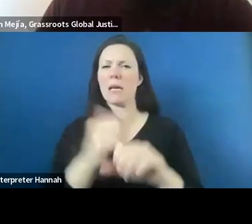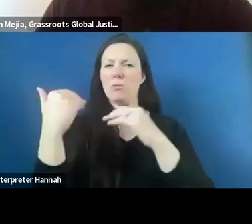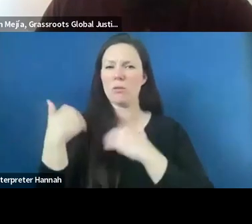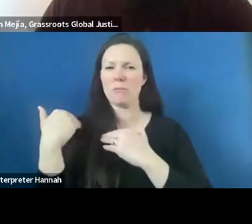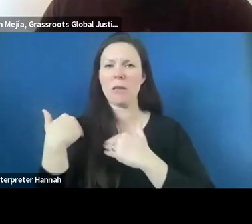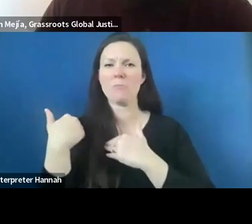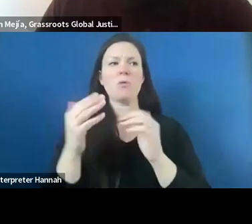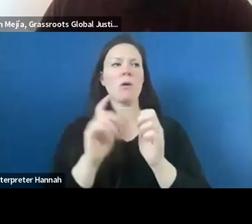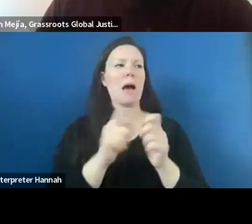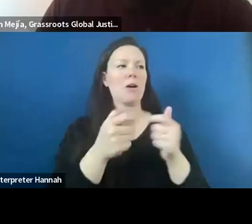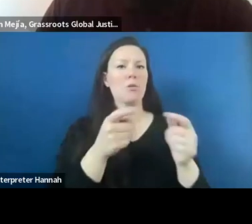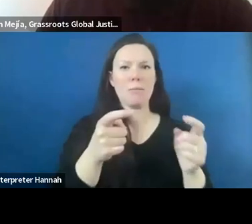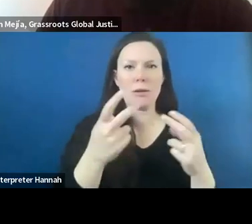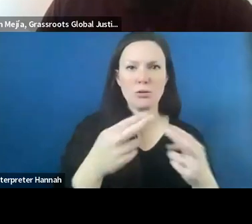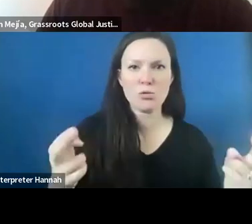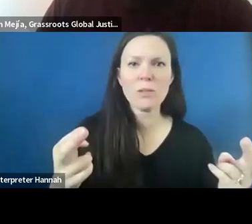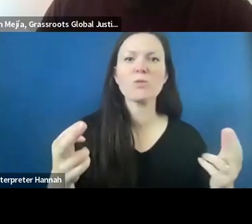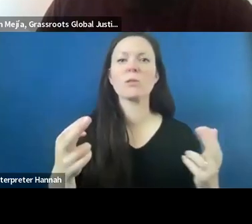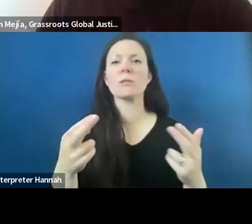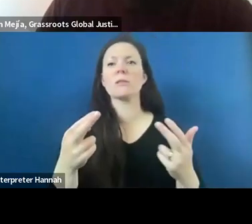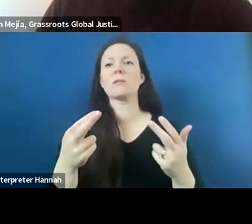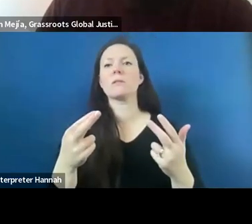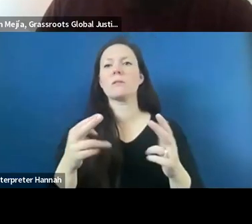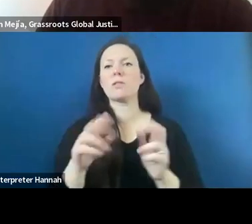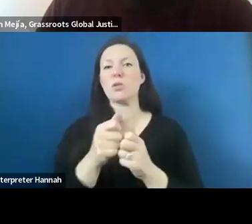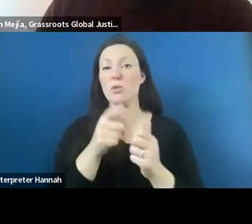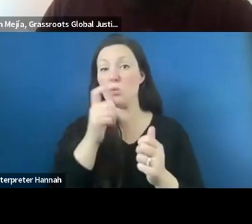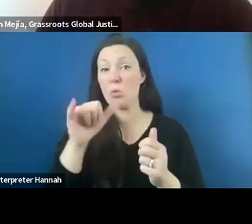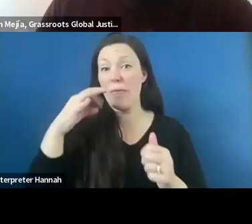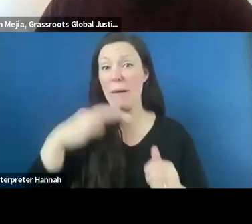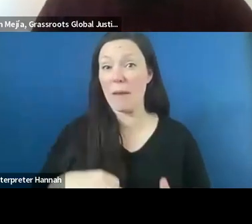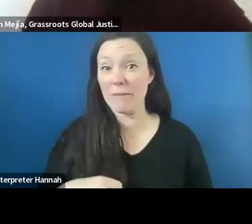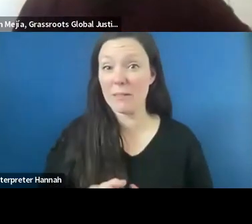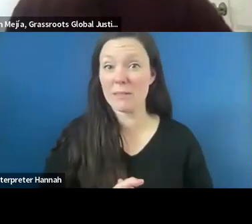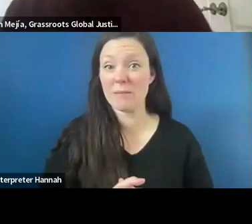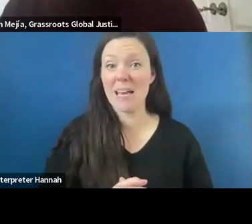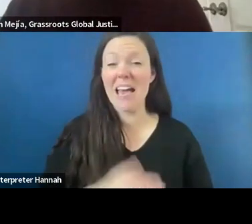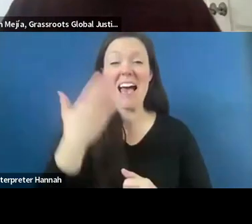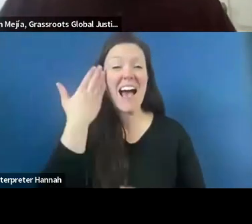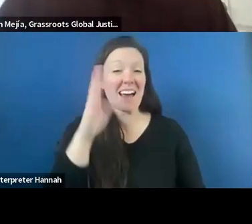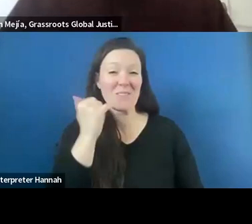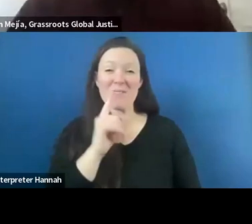and who they benefit. I don't know if that answered the question, but I hand it back to you.